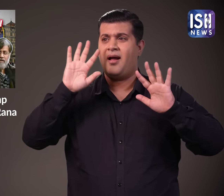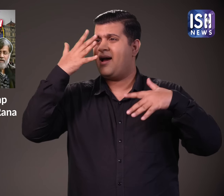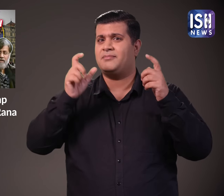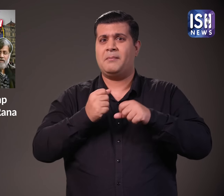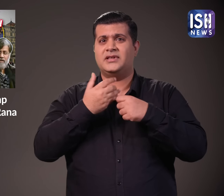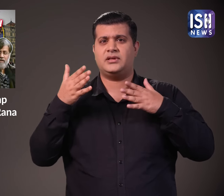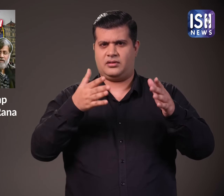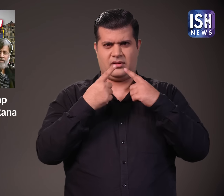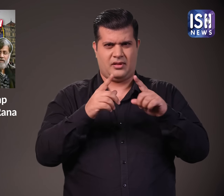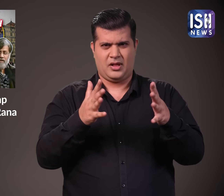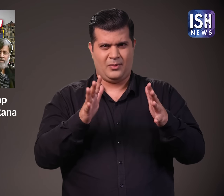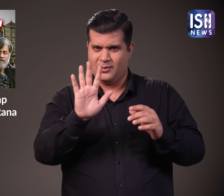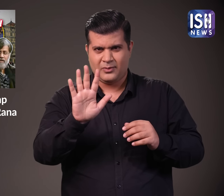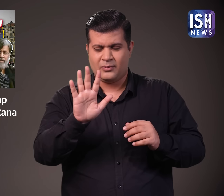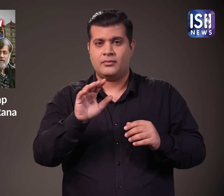However, general people were not allowed to visit.